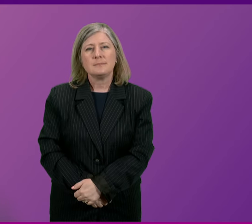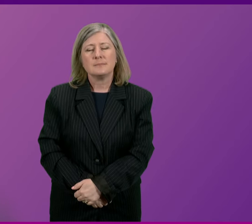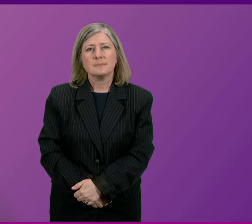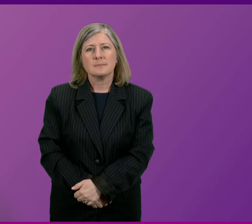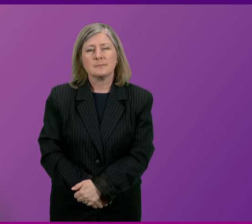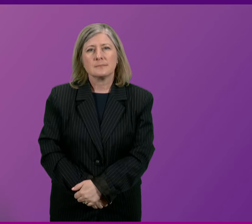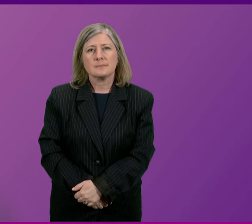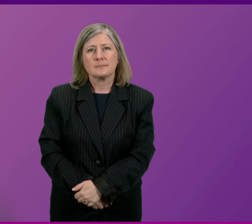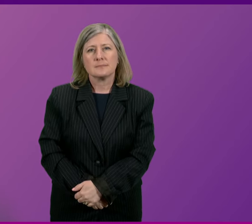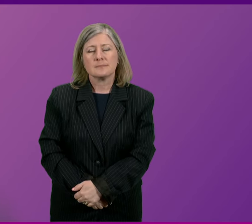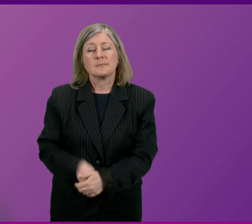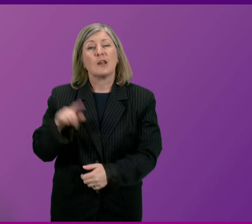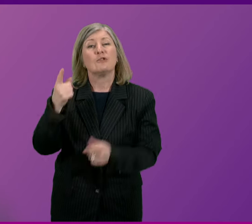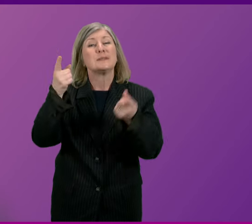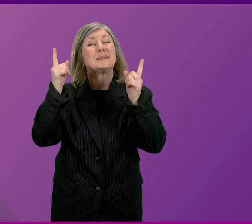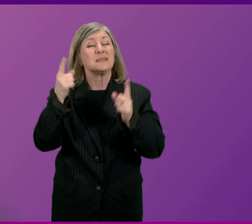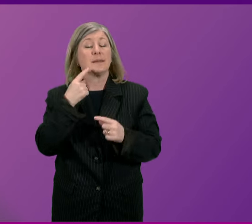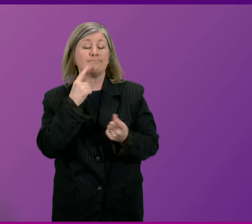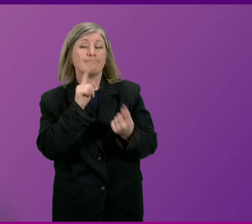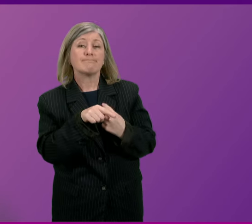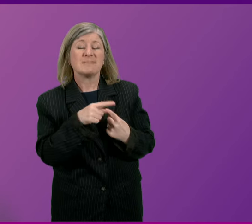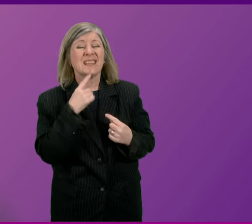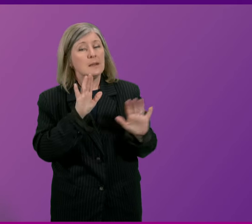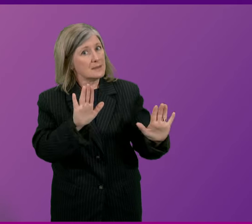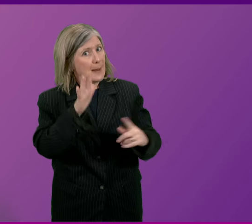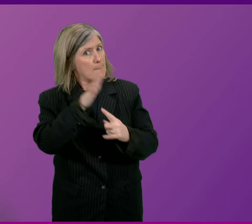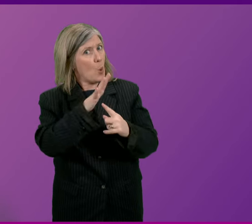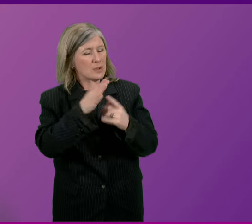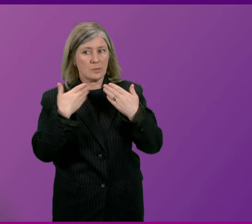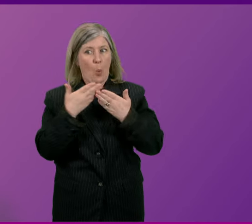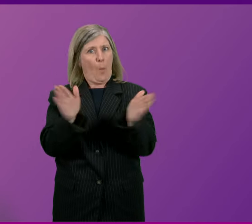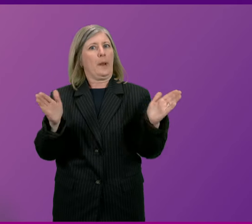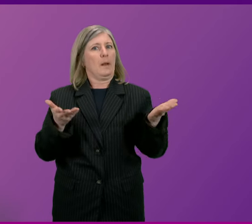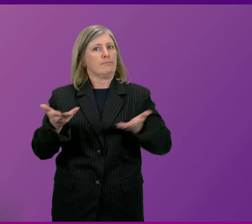It is very important that we have an open discussion about the choices that public